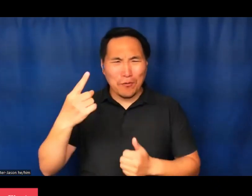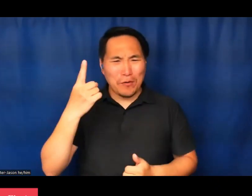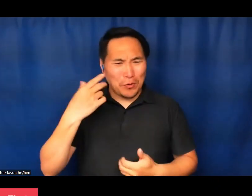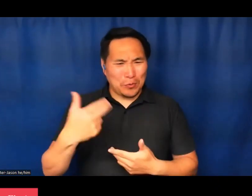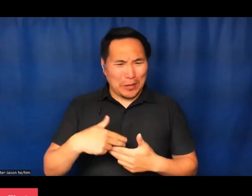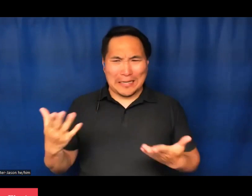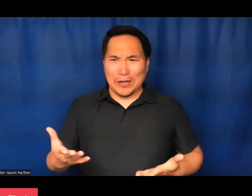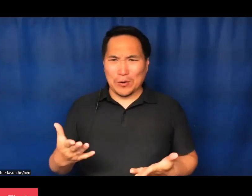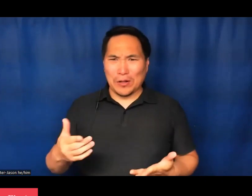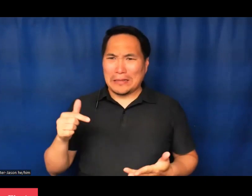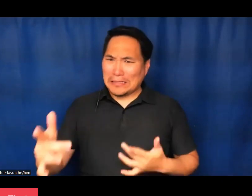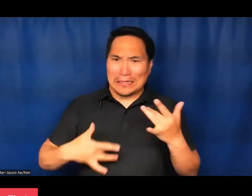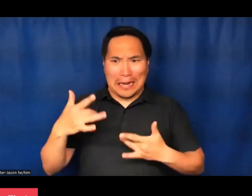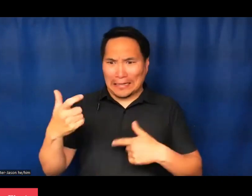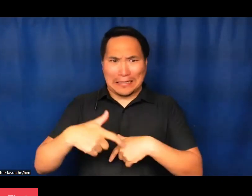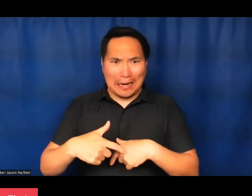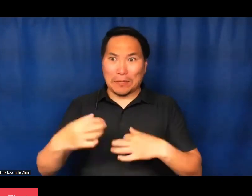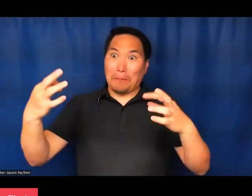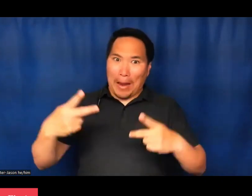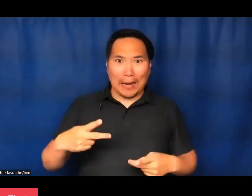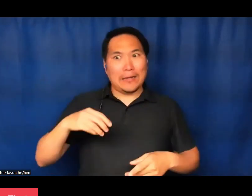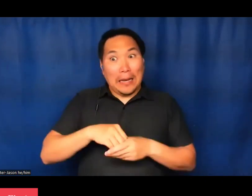What an exciting time to be back in person, right?